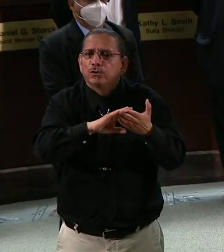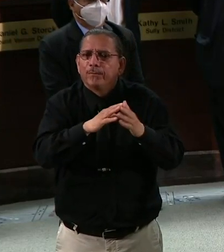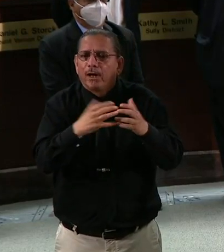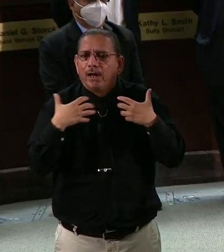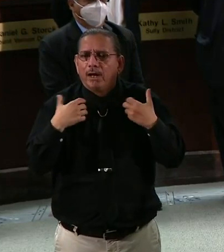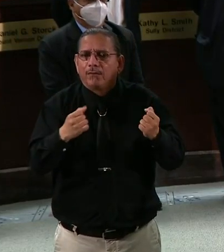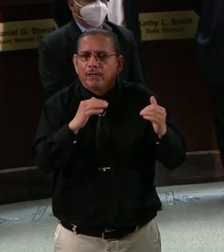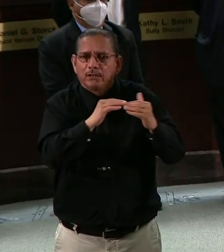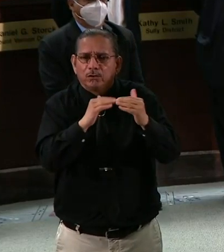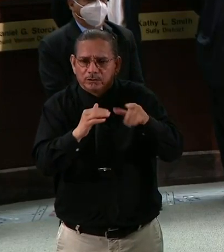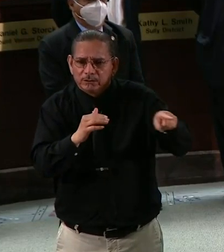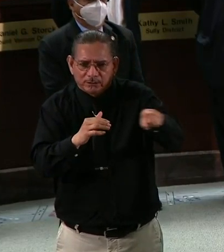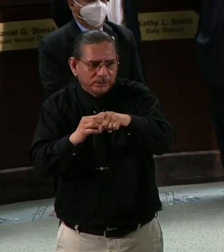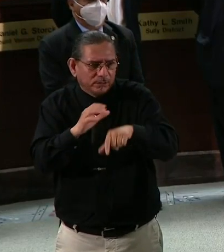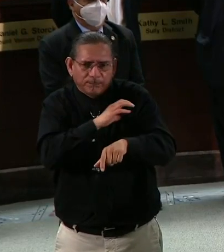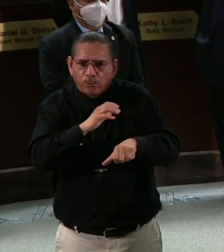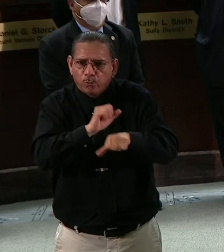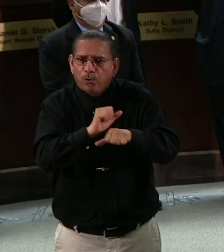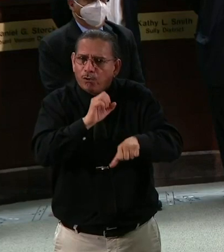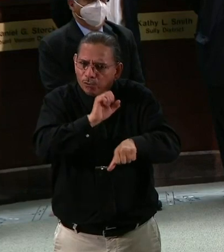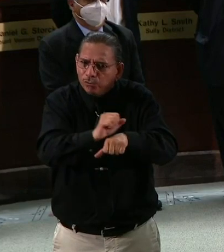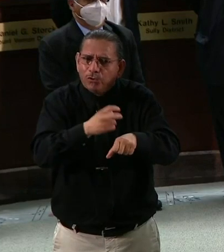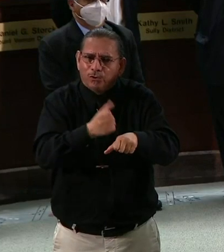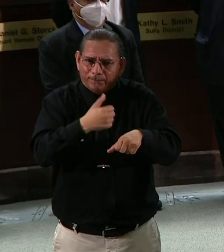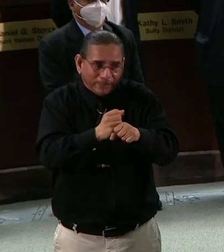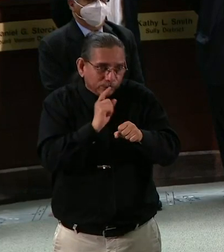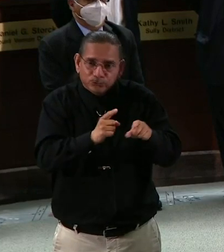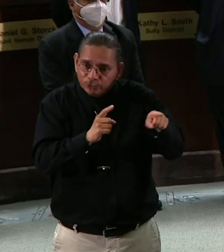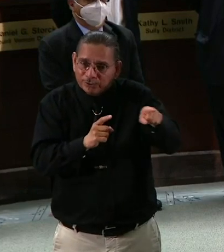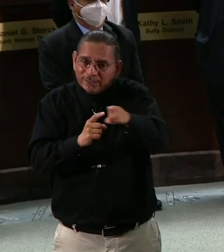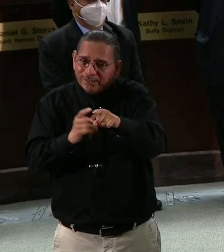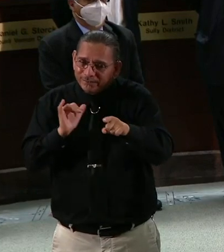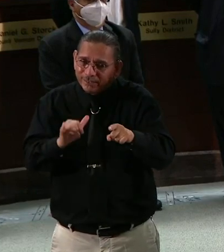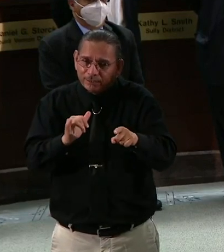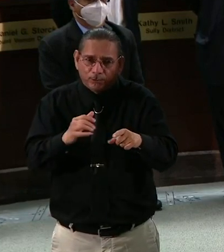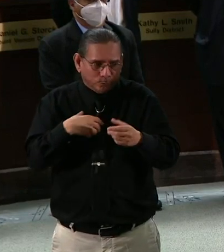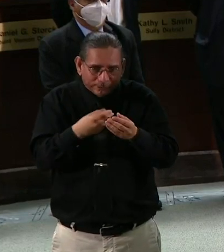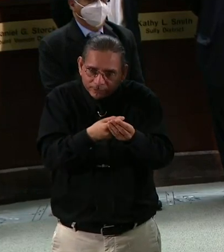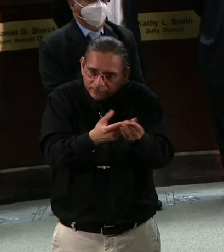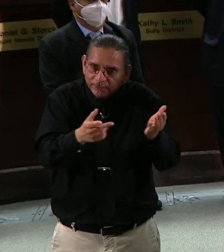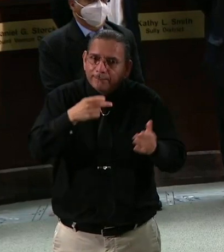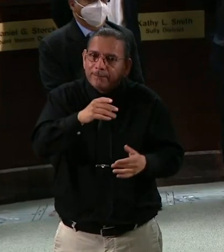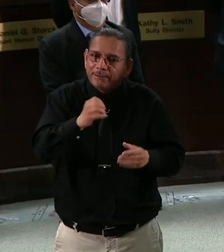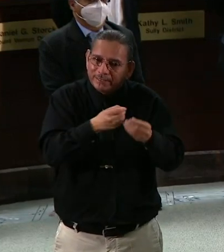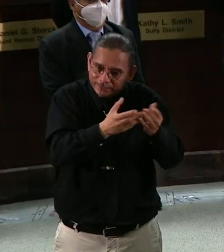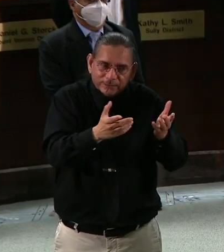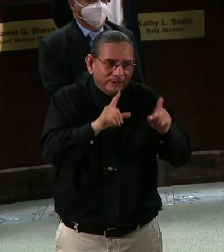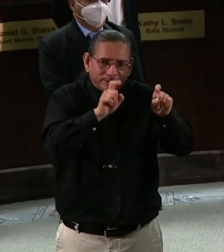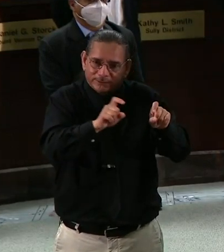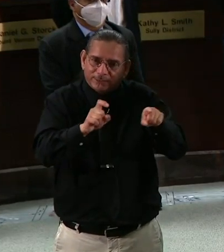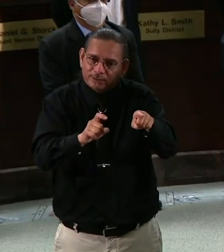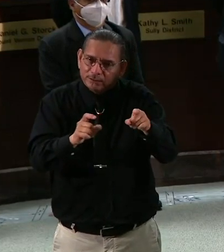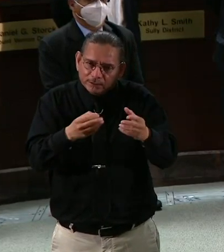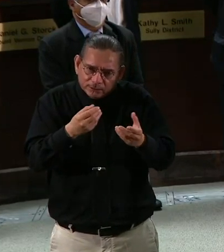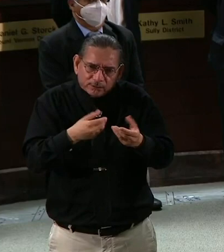TO OUR COMMUNITIES AND OUR HEALTH EQUITY. COMMISSION HAS HAS WORKED VERY HARD TO MAKE